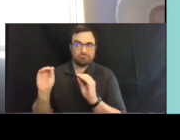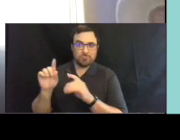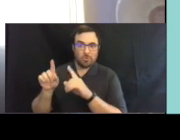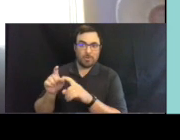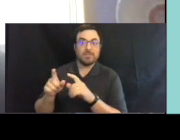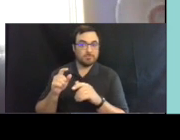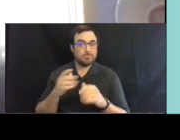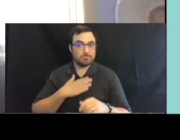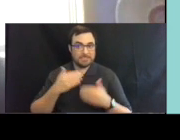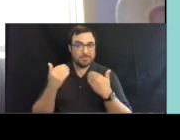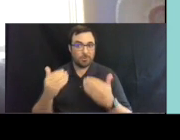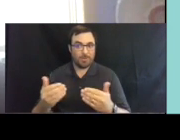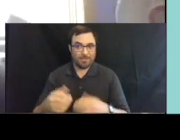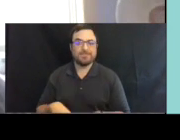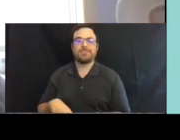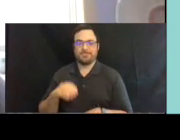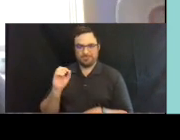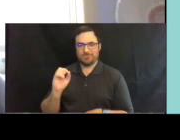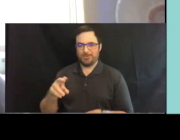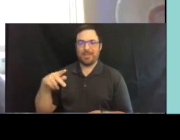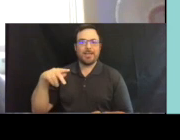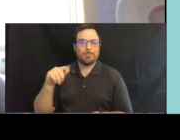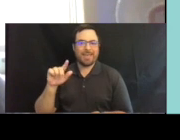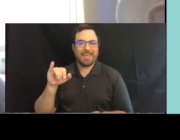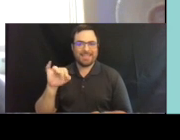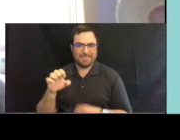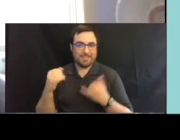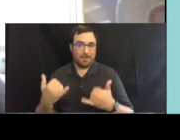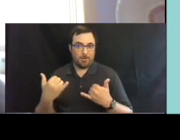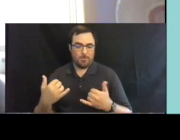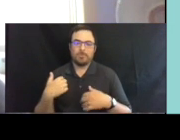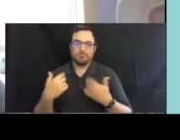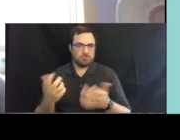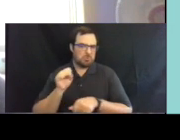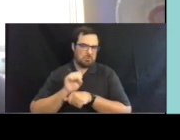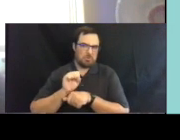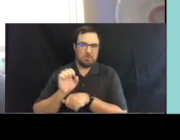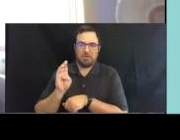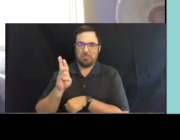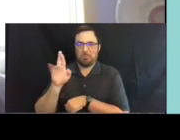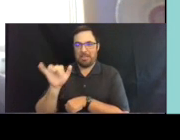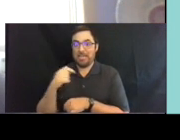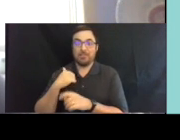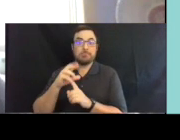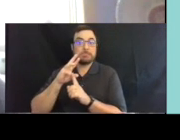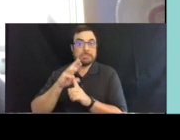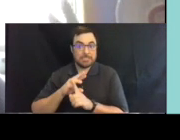Patti: Perfect Okay so you've been working with Brady now for more....six more months and now he has